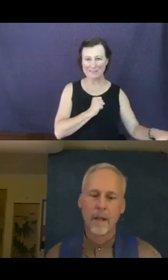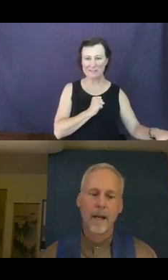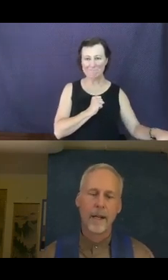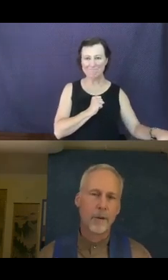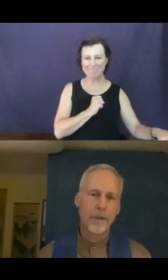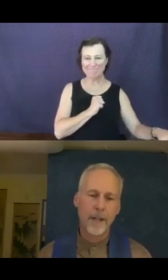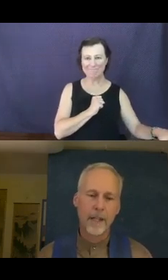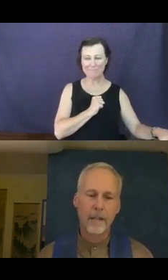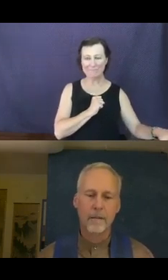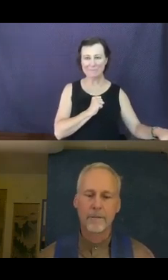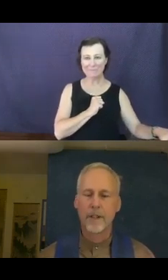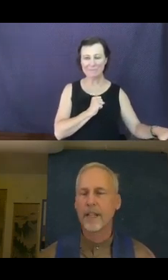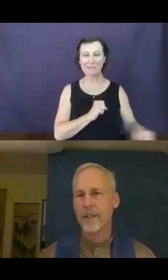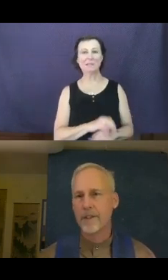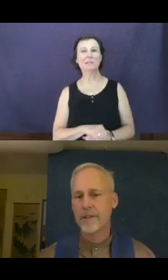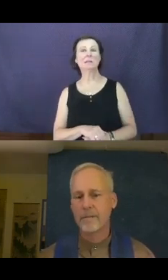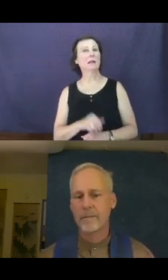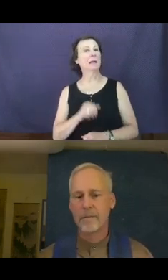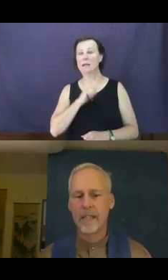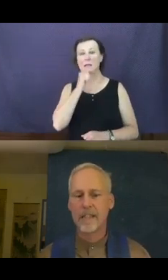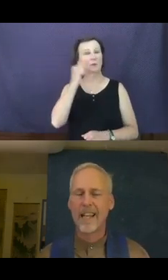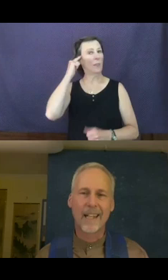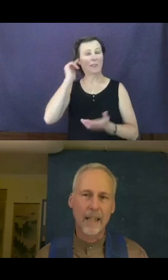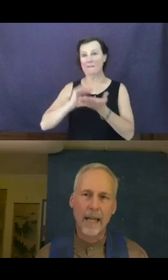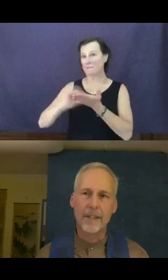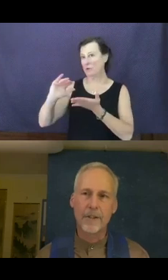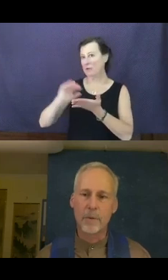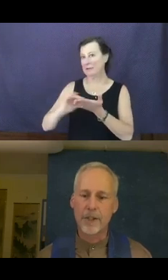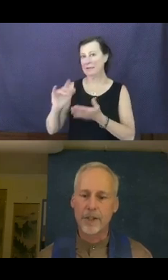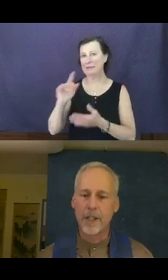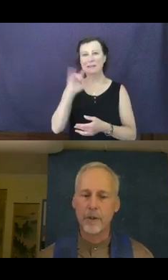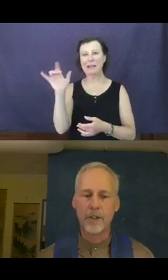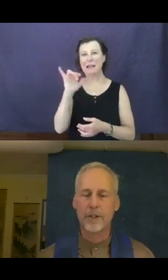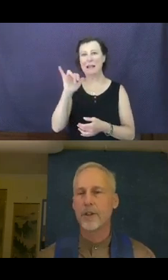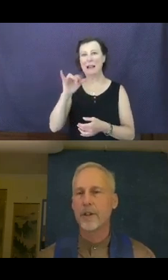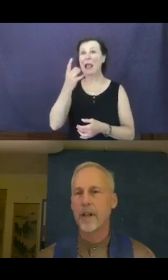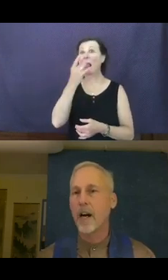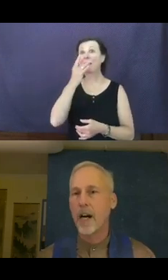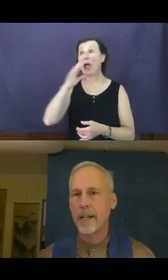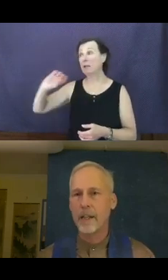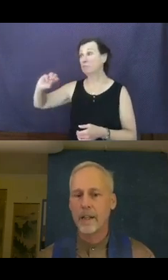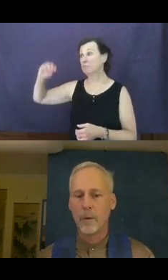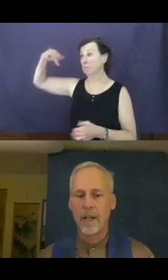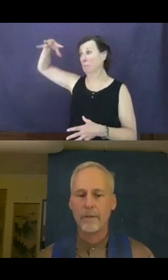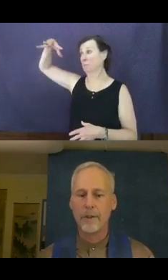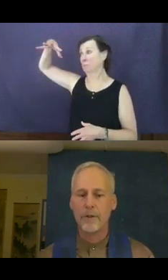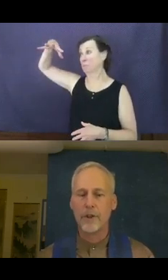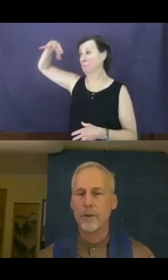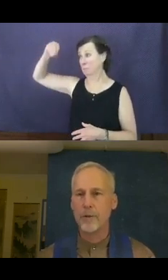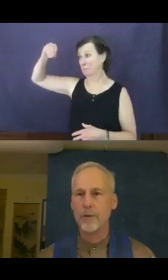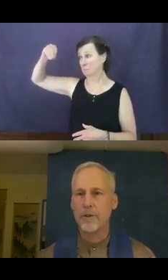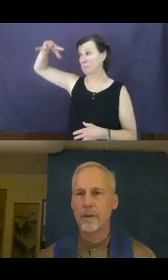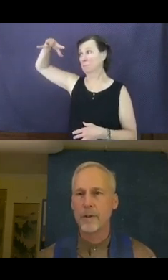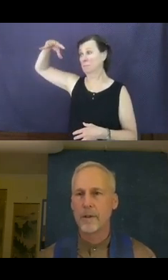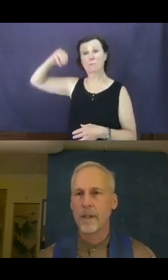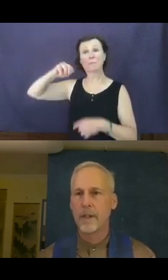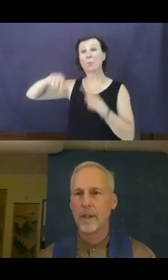I don't think forgiveness is like a light switch that you can just turn on whenever you choose.